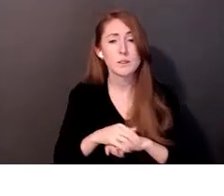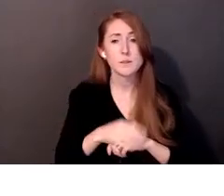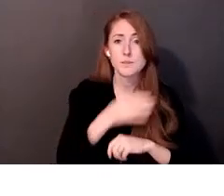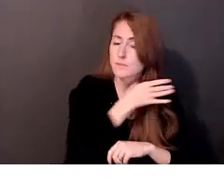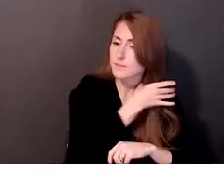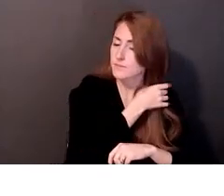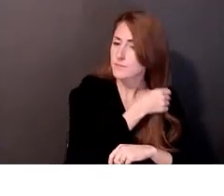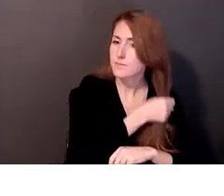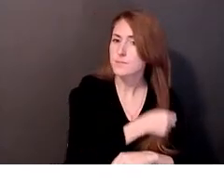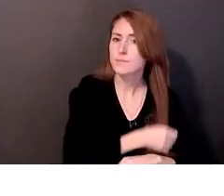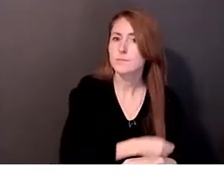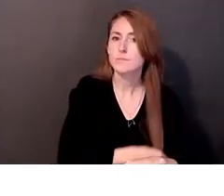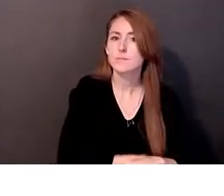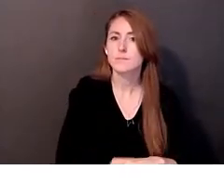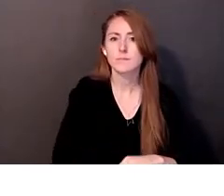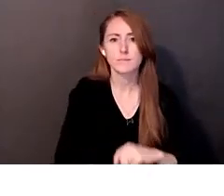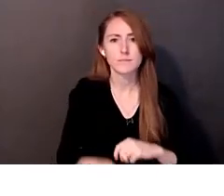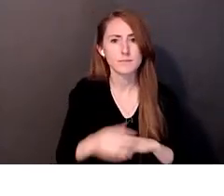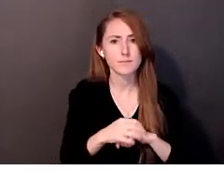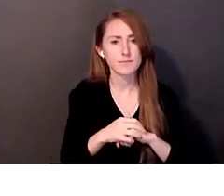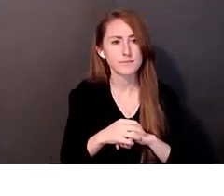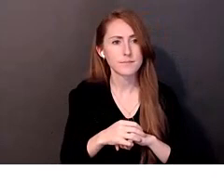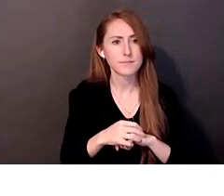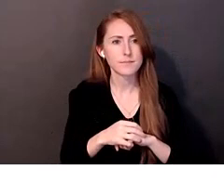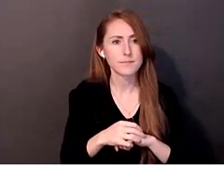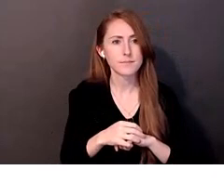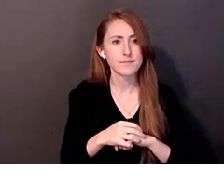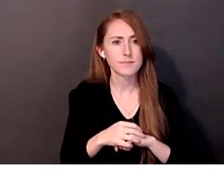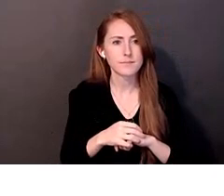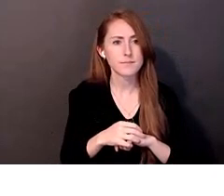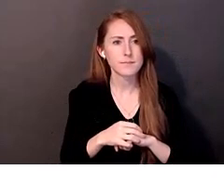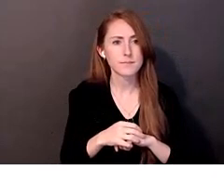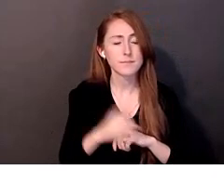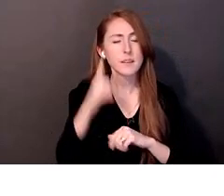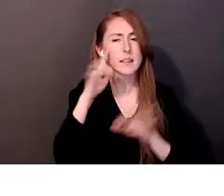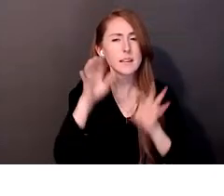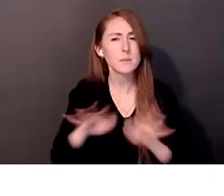I think it's important to talk about our approach to Knowledge Transfer and Exchange,